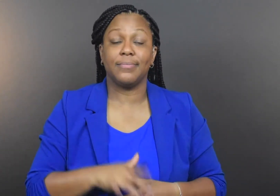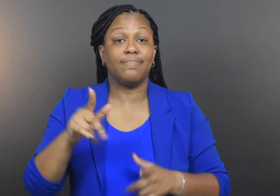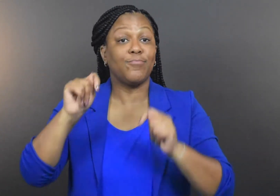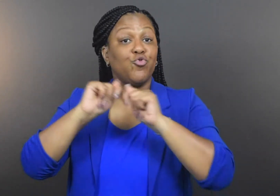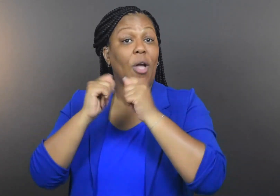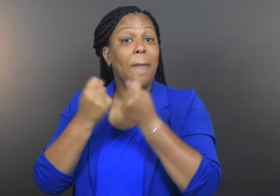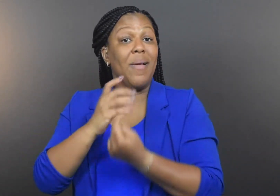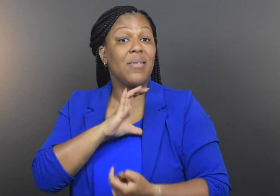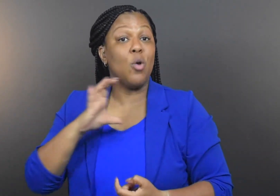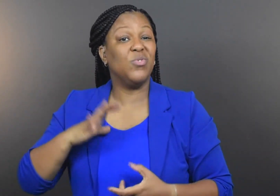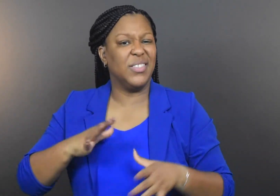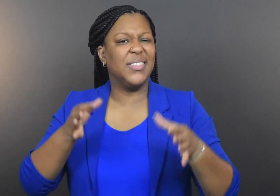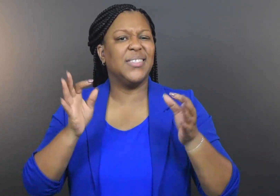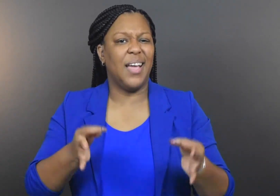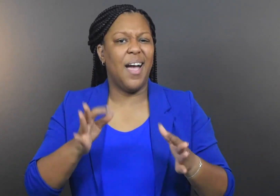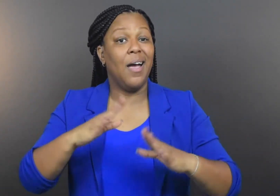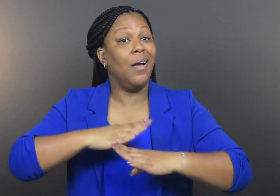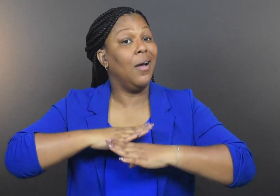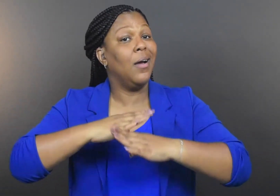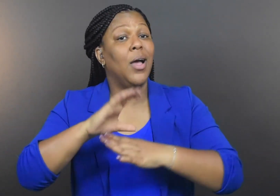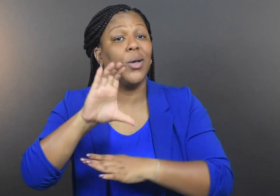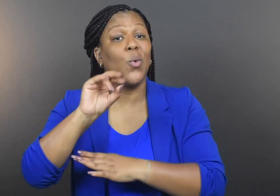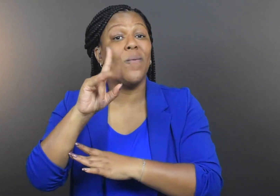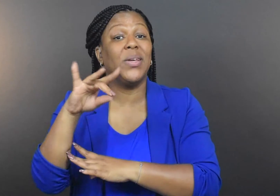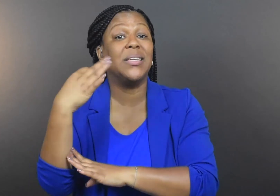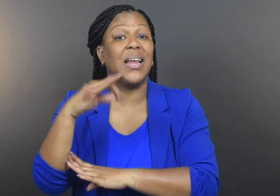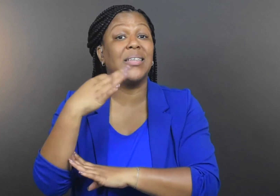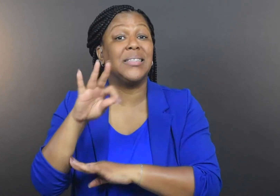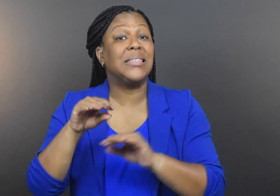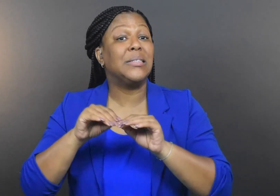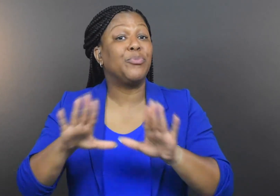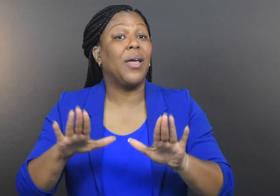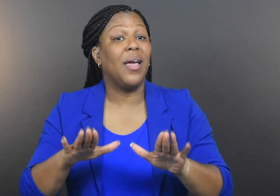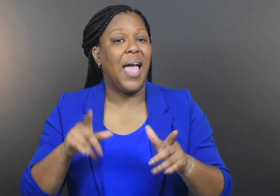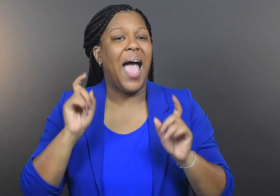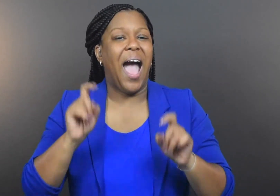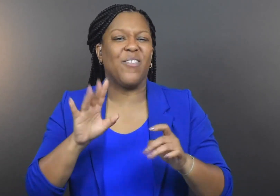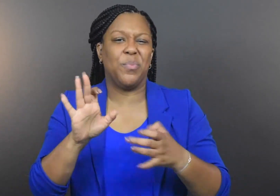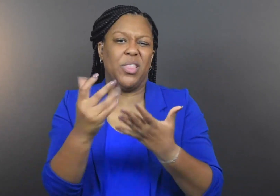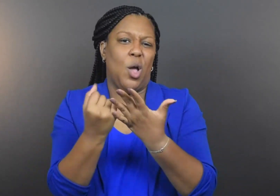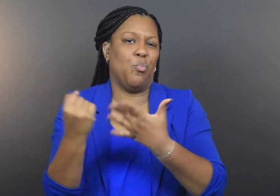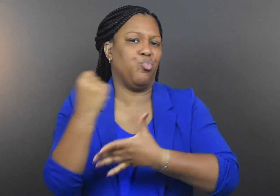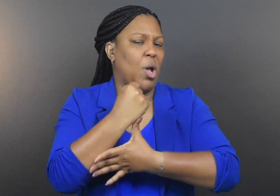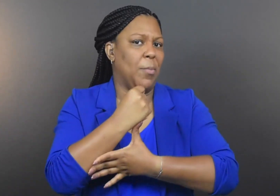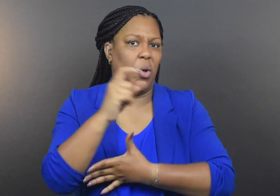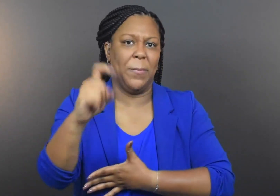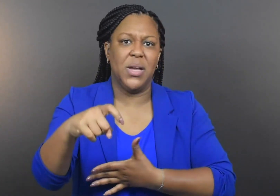The Tribal Council decided that preventing COVID-19’s spread had to be their priority.